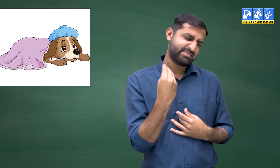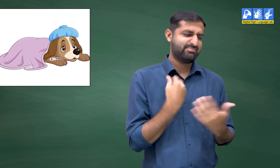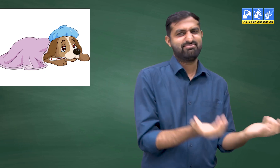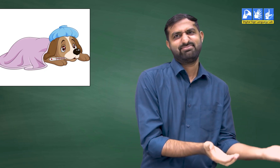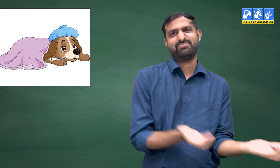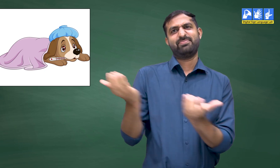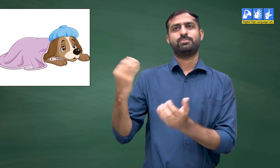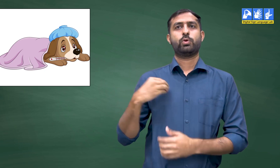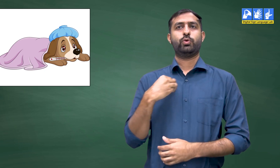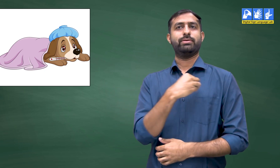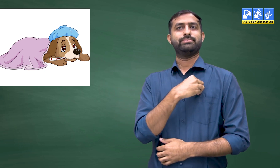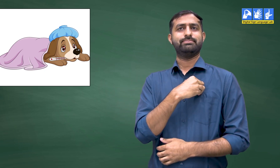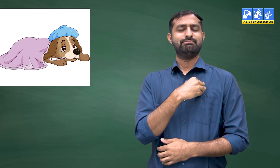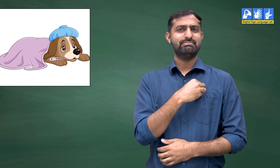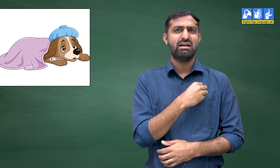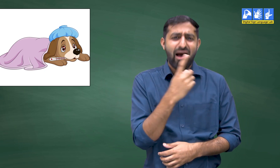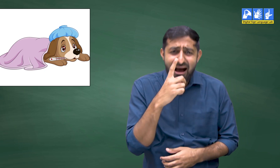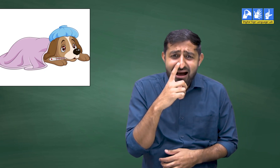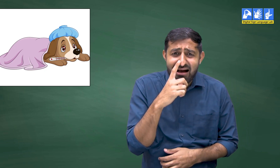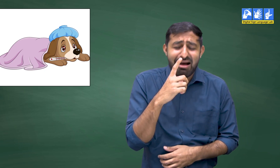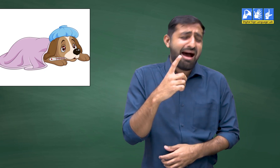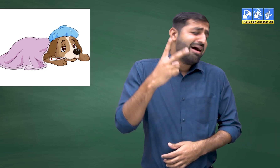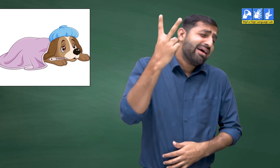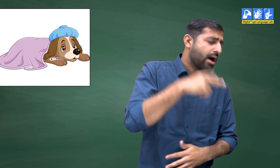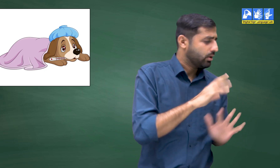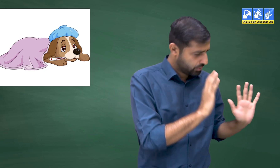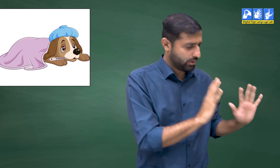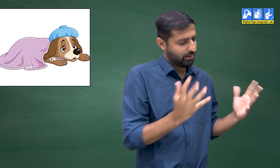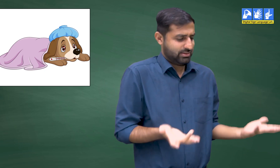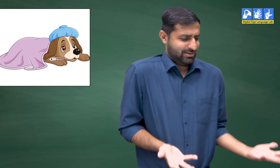decided to take Tricki with him. Mrs. Pumphrey was crying